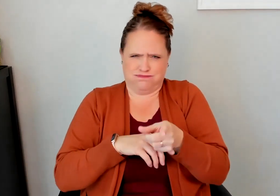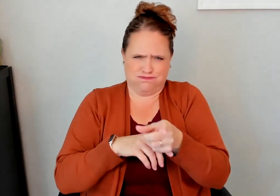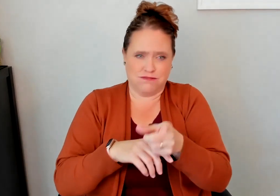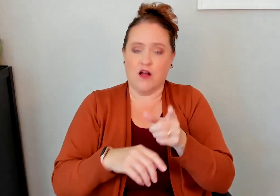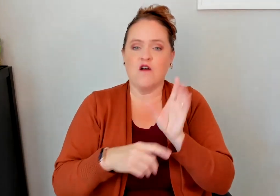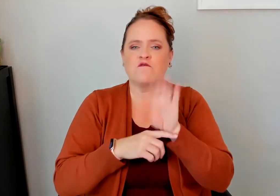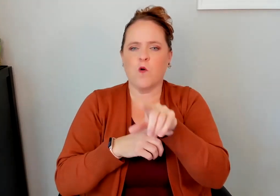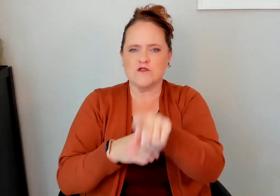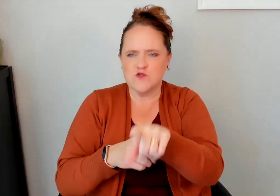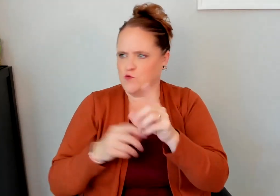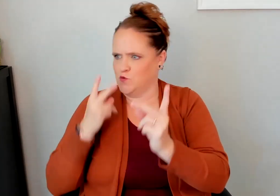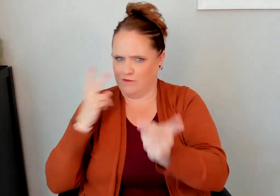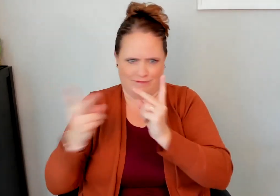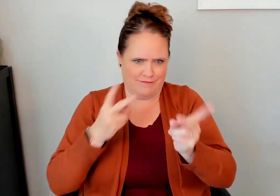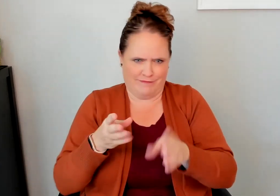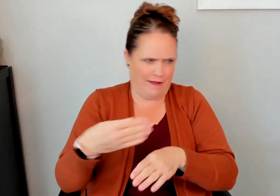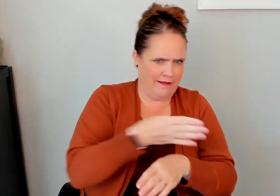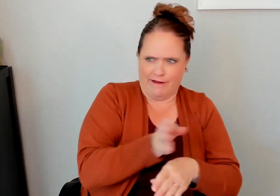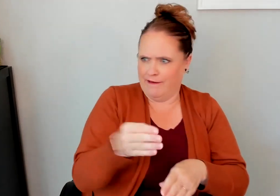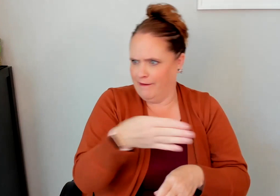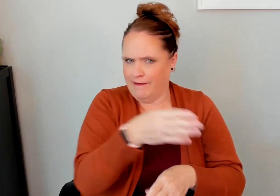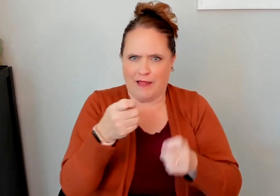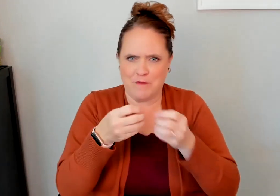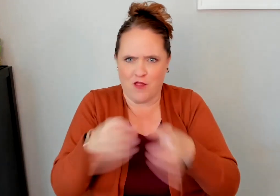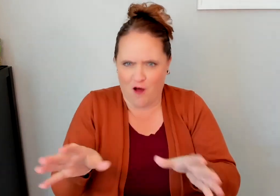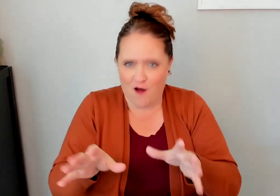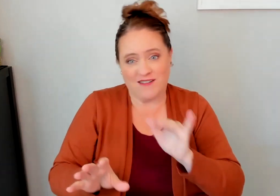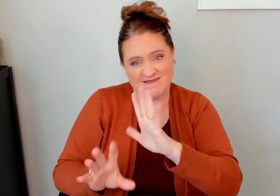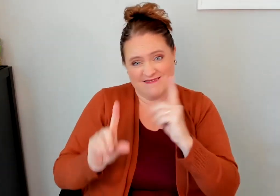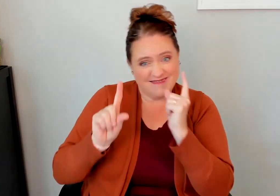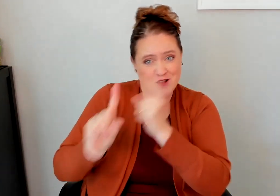to be a maze to force you to kind of get lost. because their goal is they want you